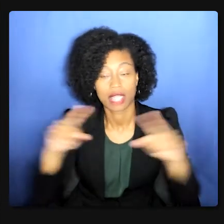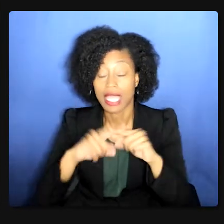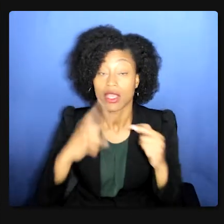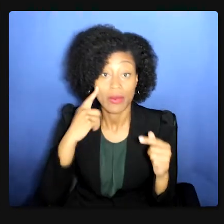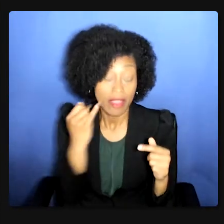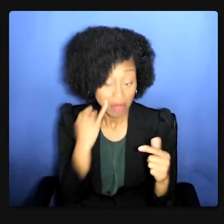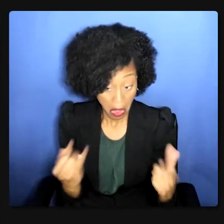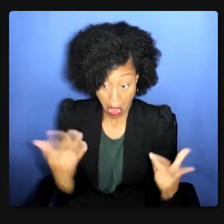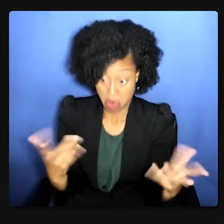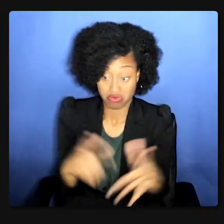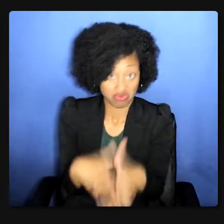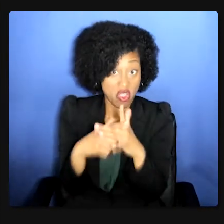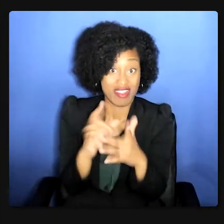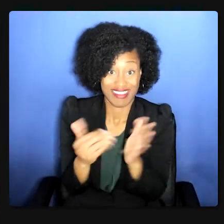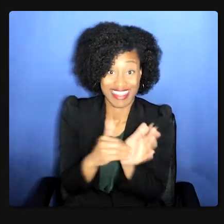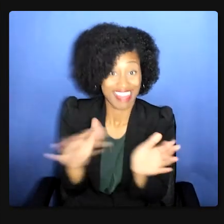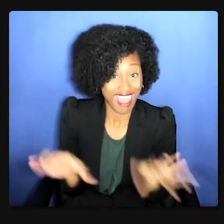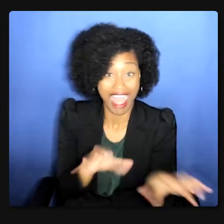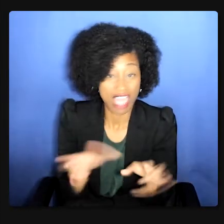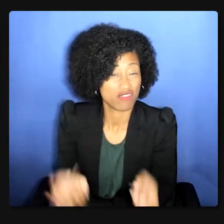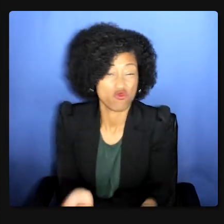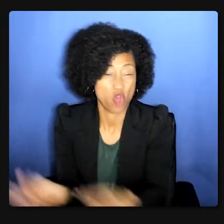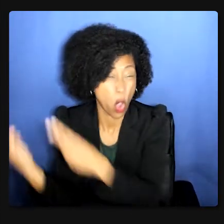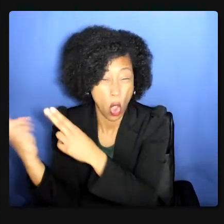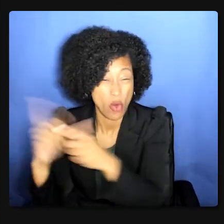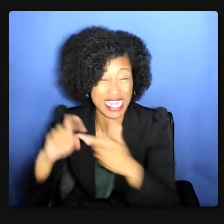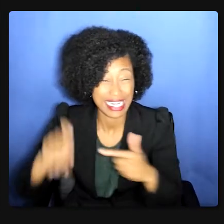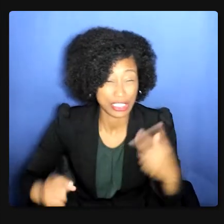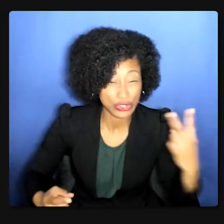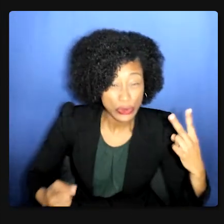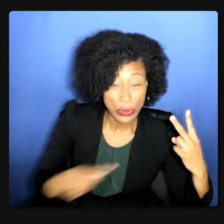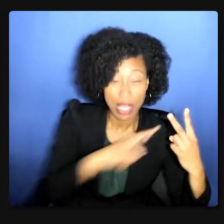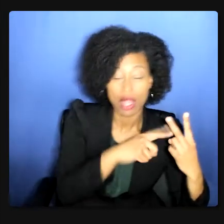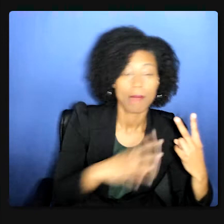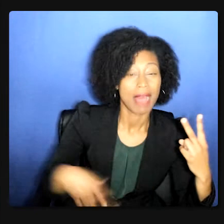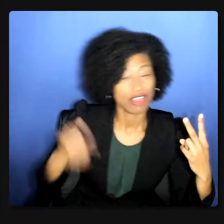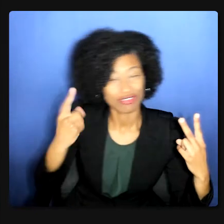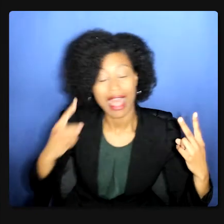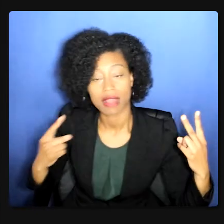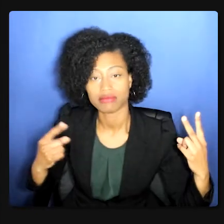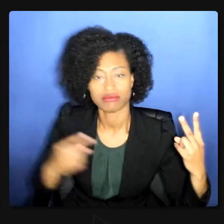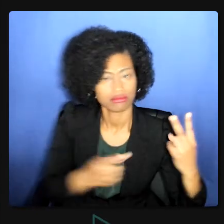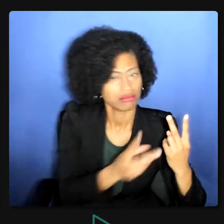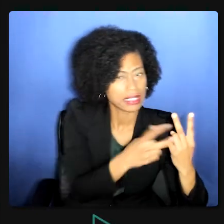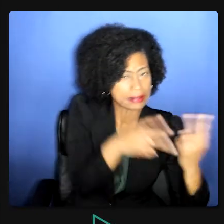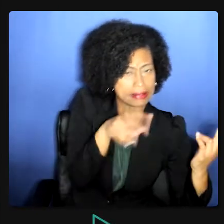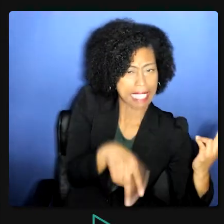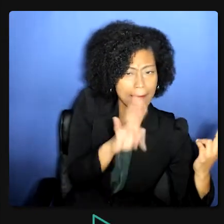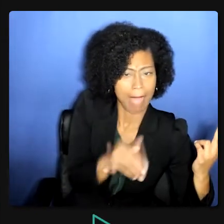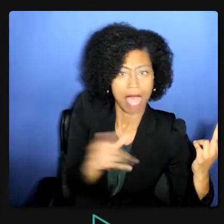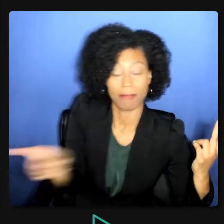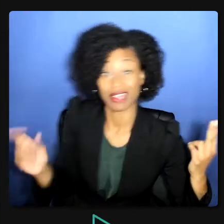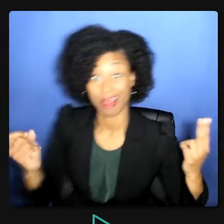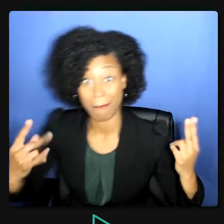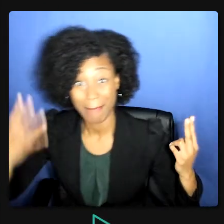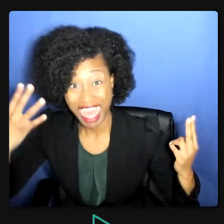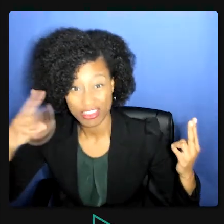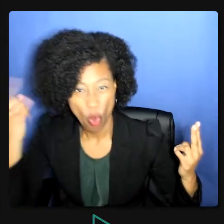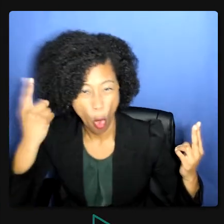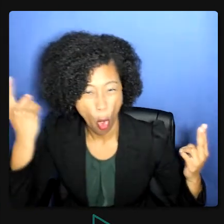active is gone and a new standing by is created since we needed two but our max is always four. [Dimitris] And it's important here to mention again,